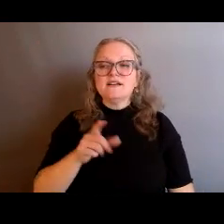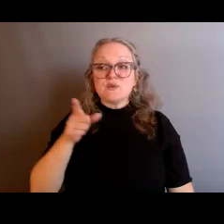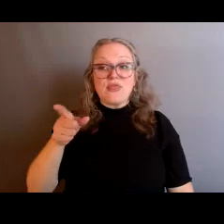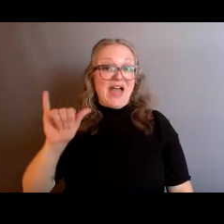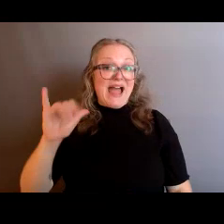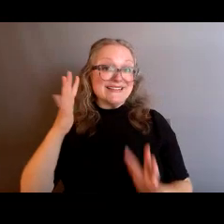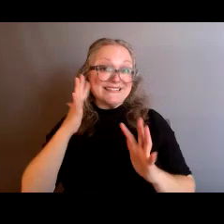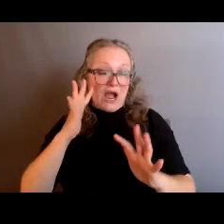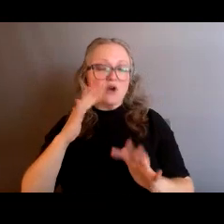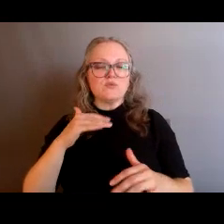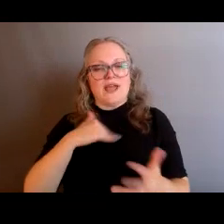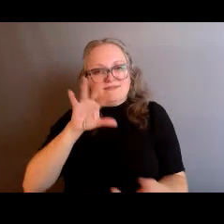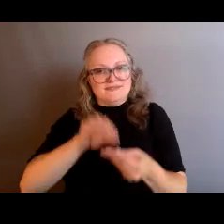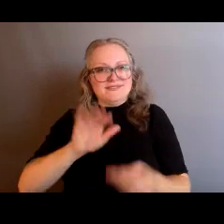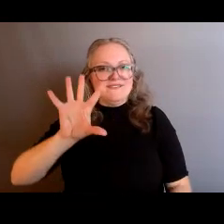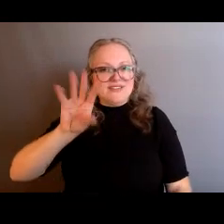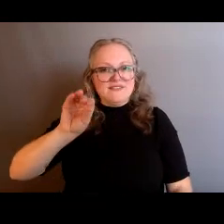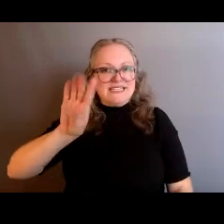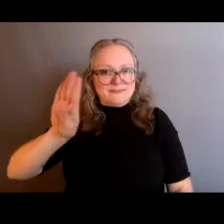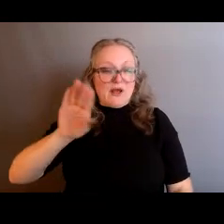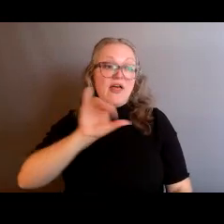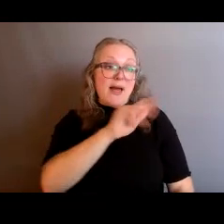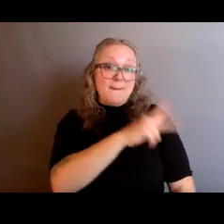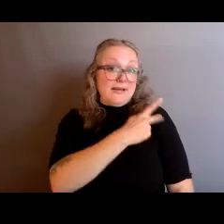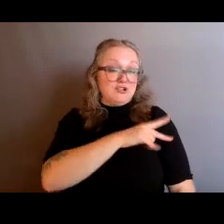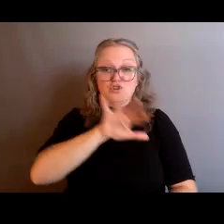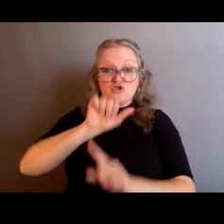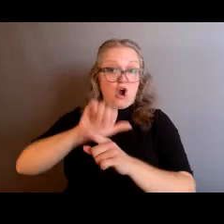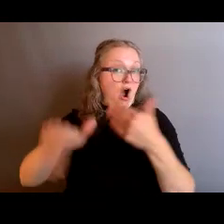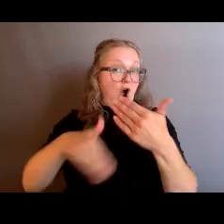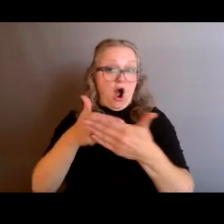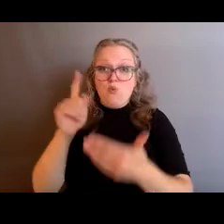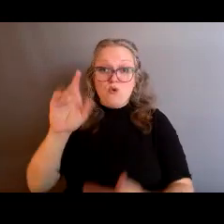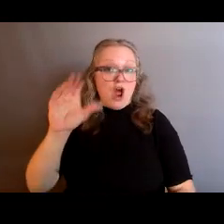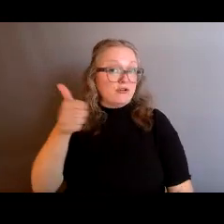decibel and this patient got all 100, right. They're most comfortable listening level with